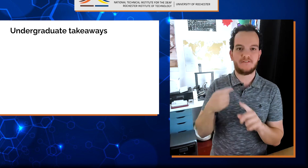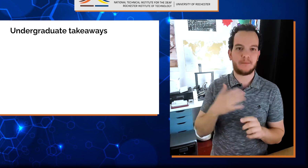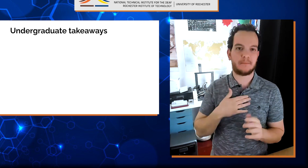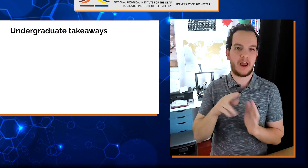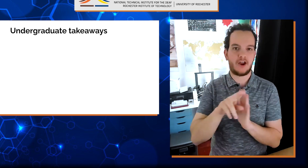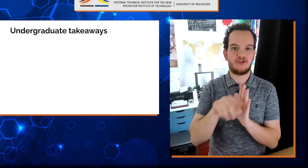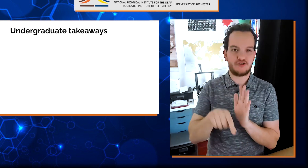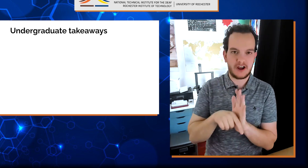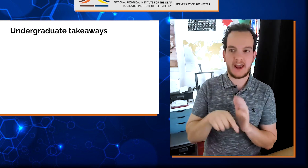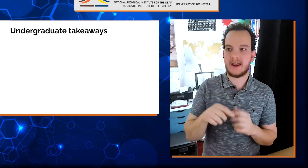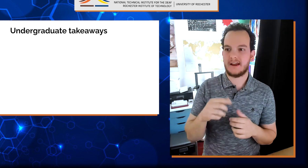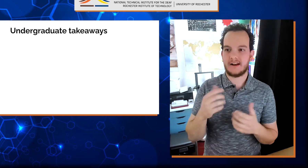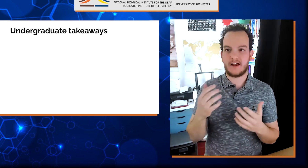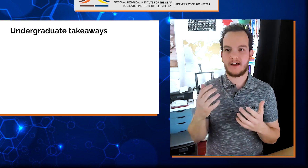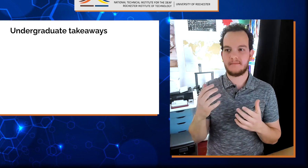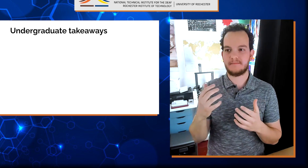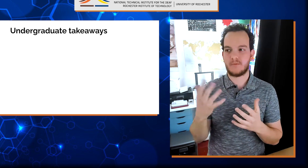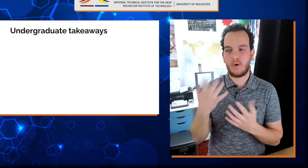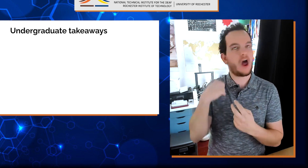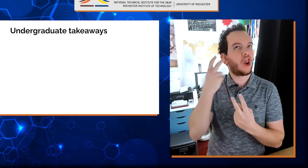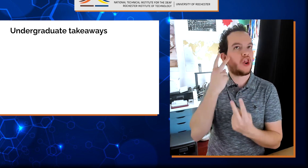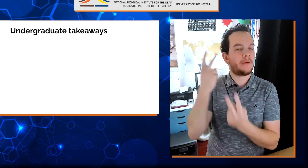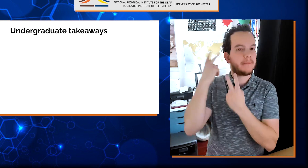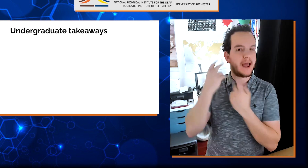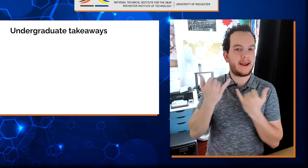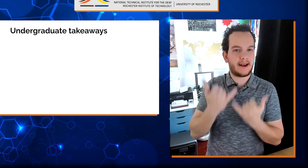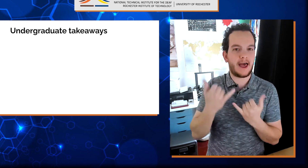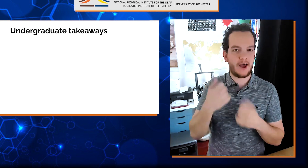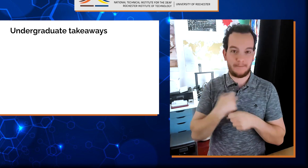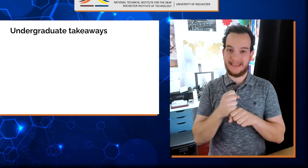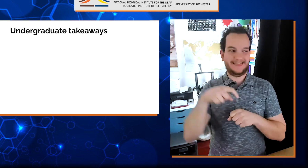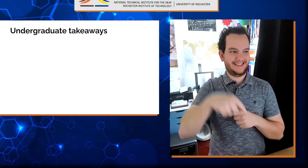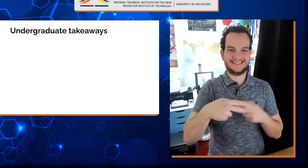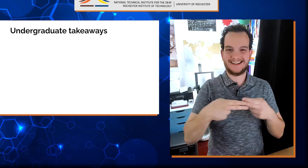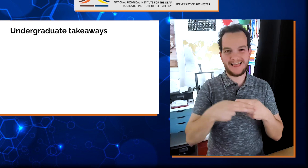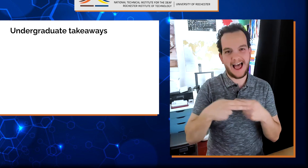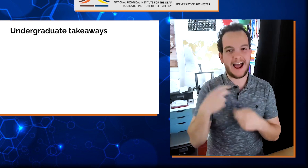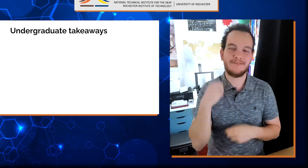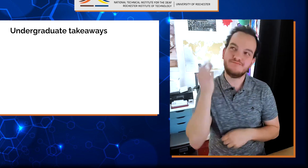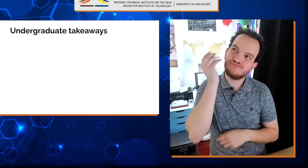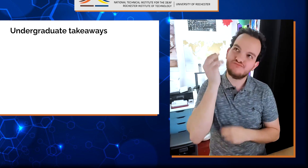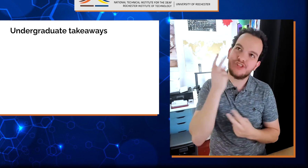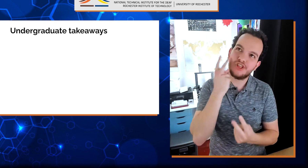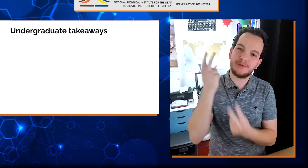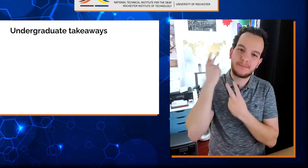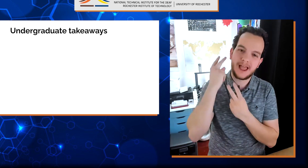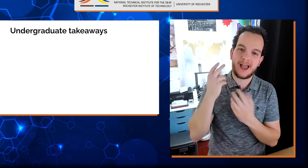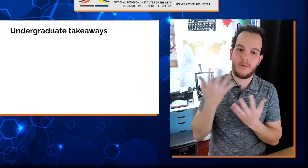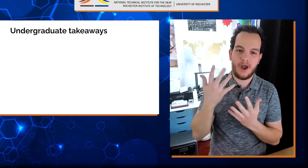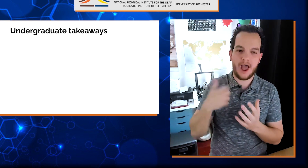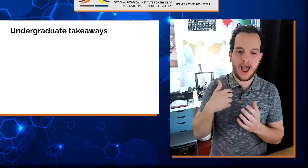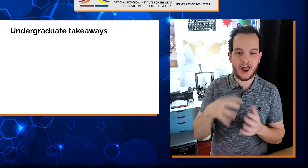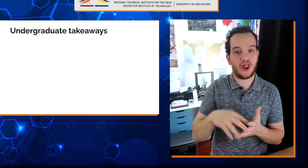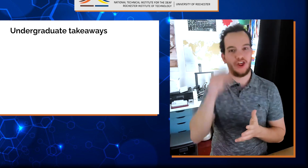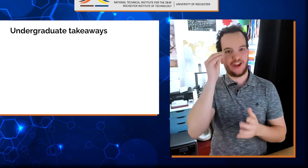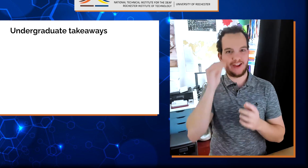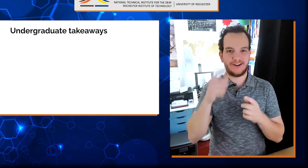To talk about some takeaways from my undergraduate experience. As I was developing this slide, I was looking back